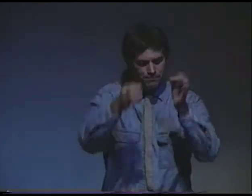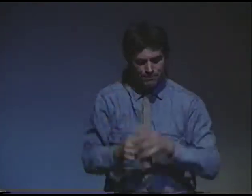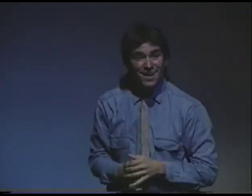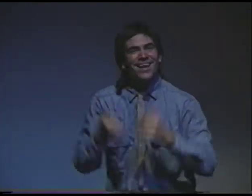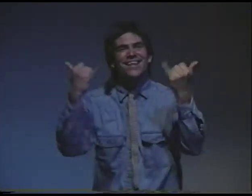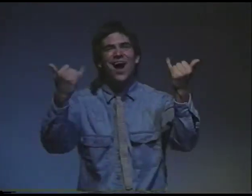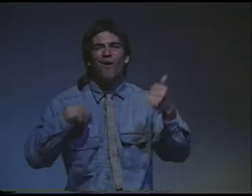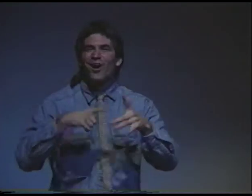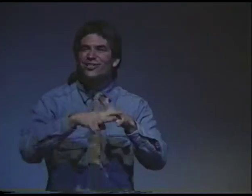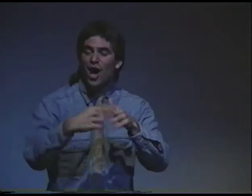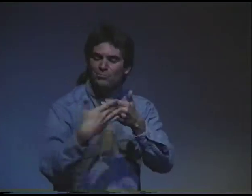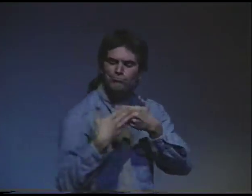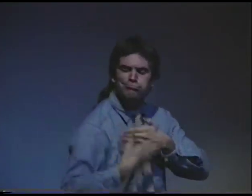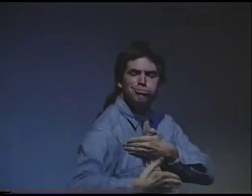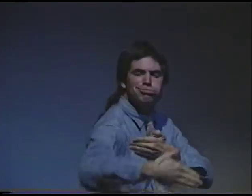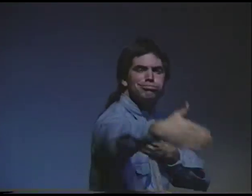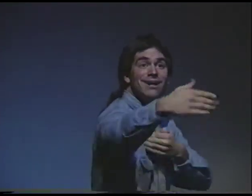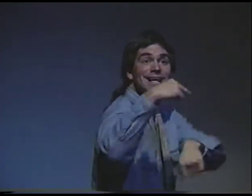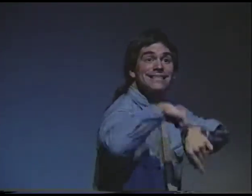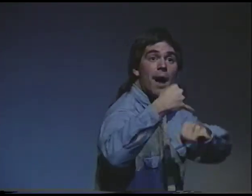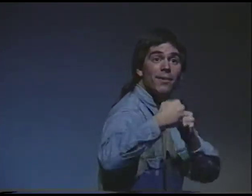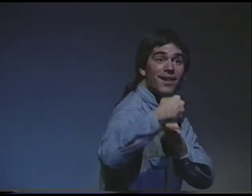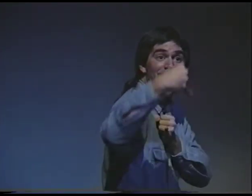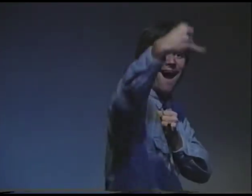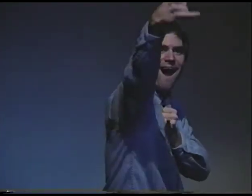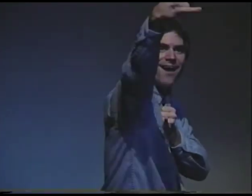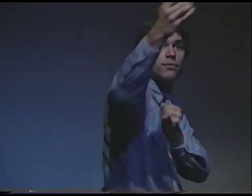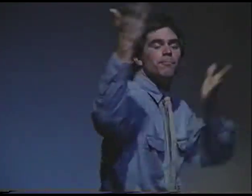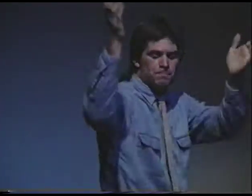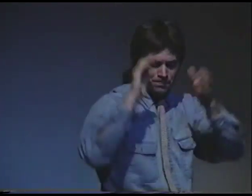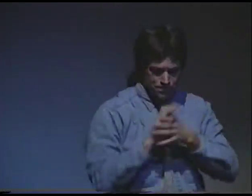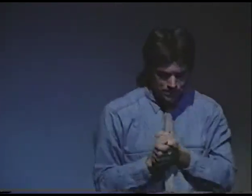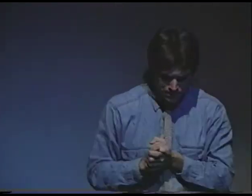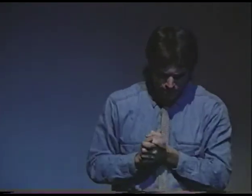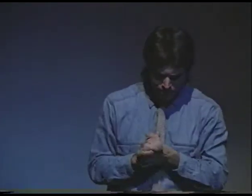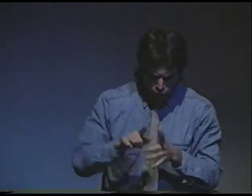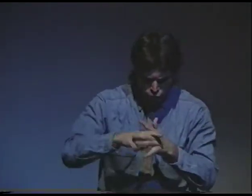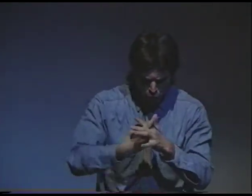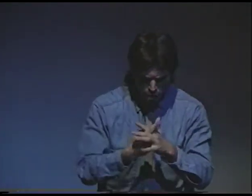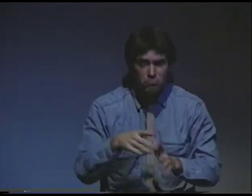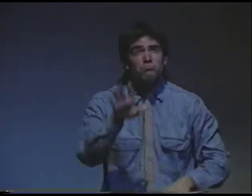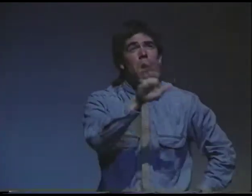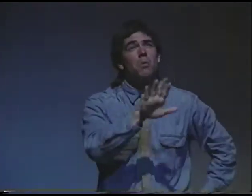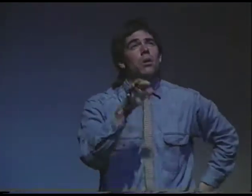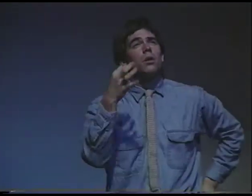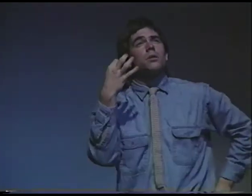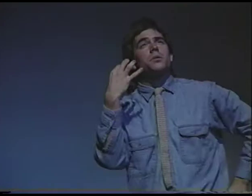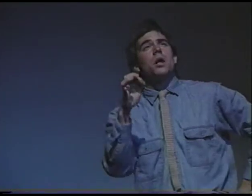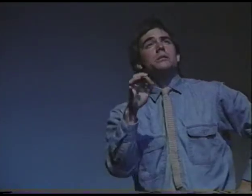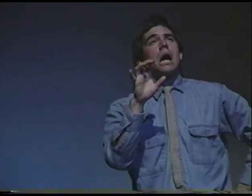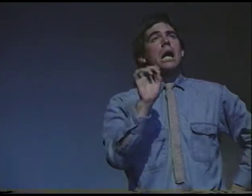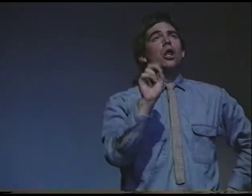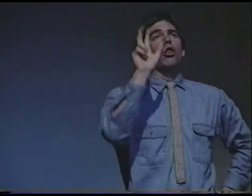Later, I understood it fully. Now, let's start on the timeline.